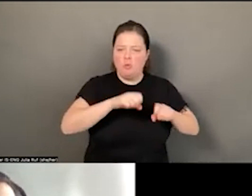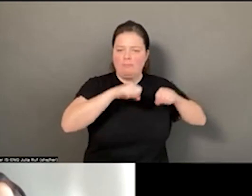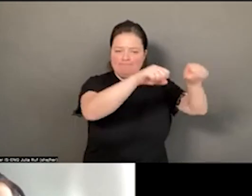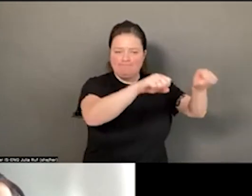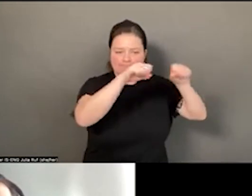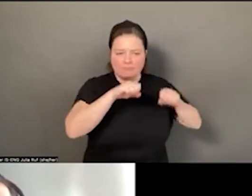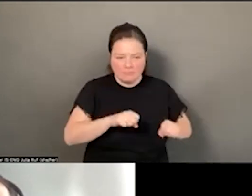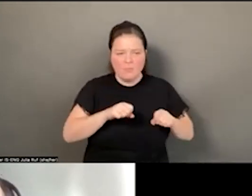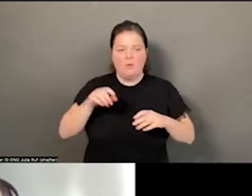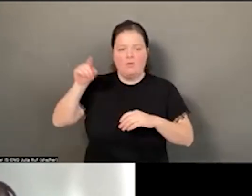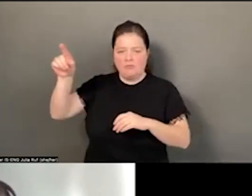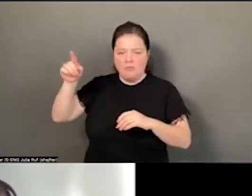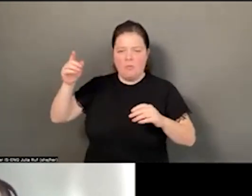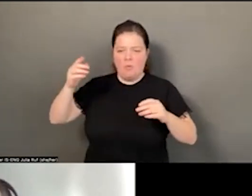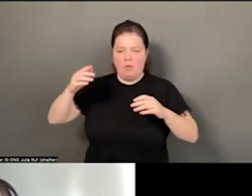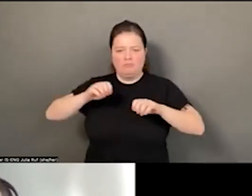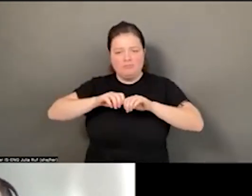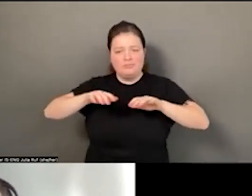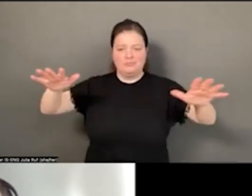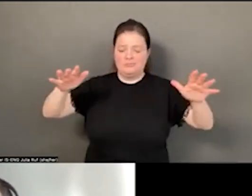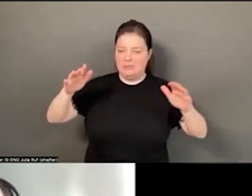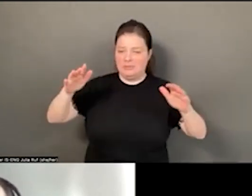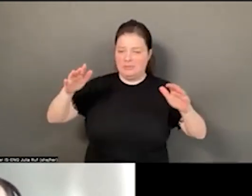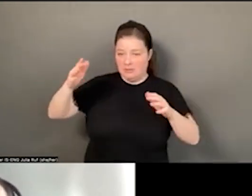inclusive and cover the needs of persons with disabilities.